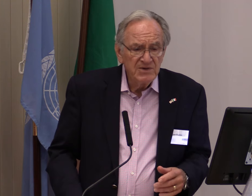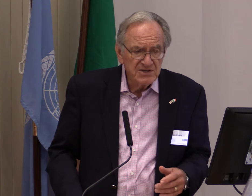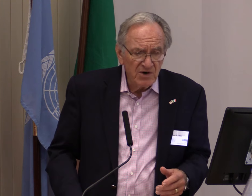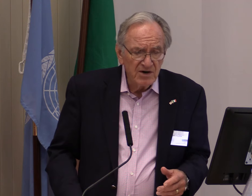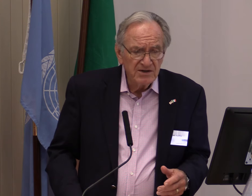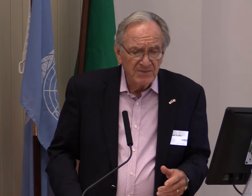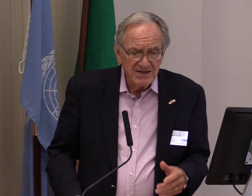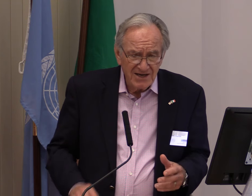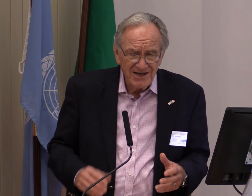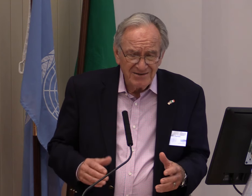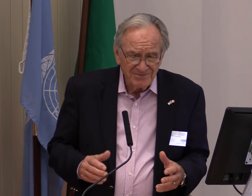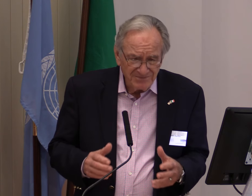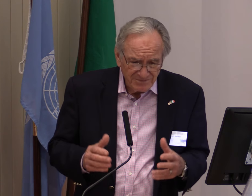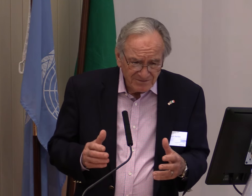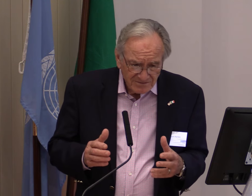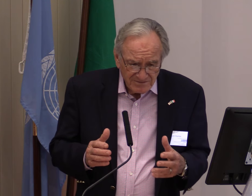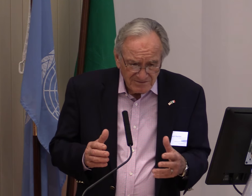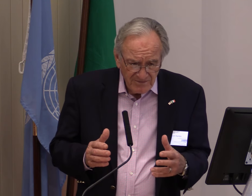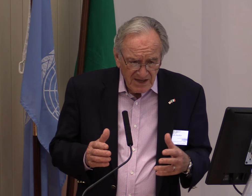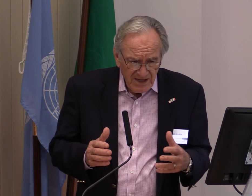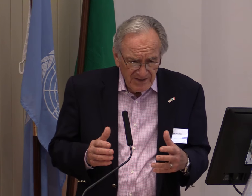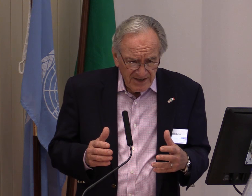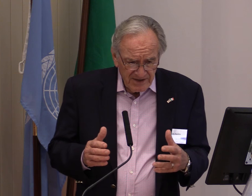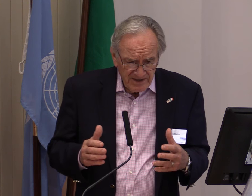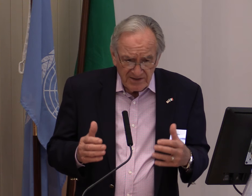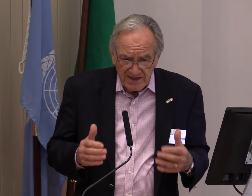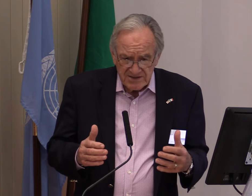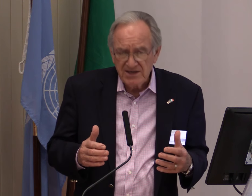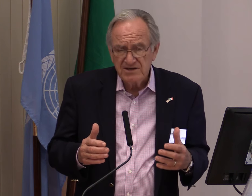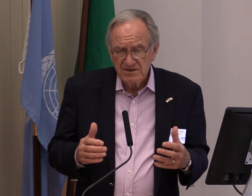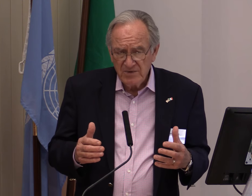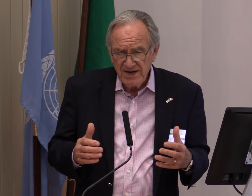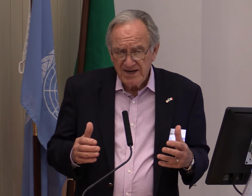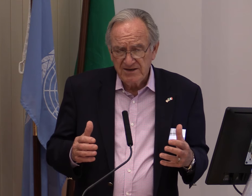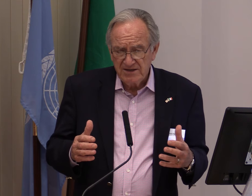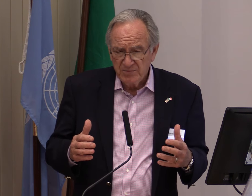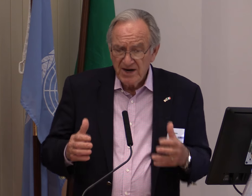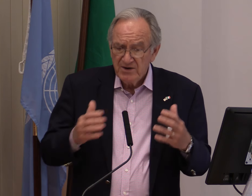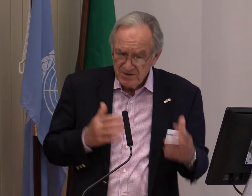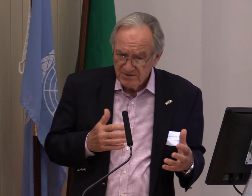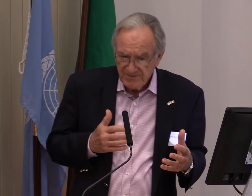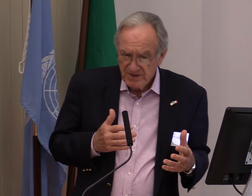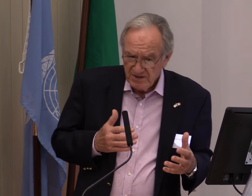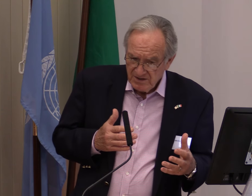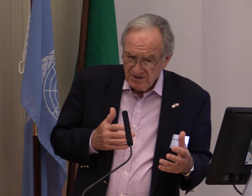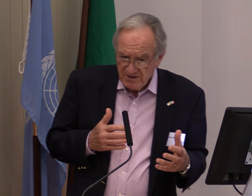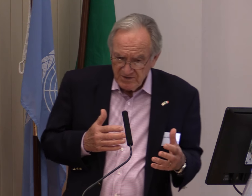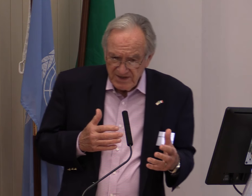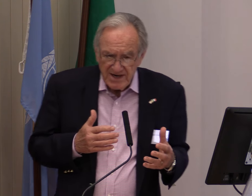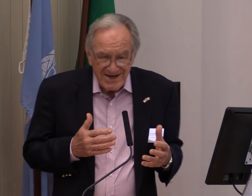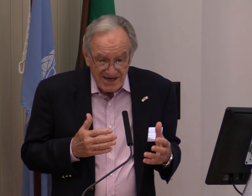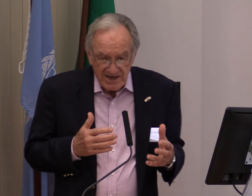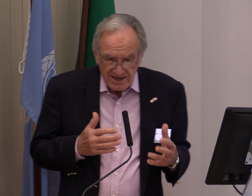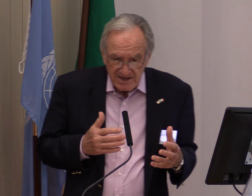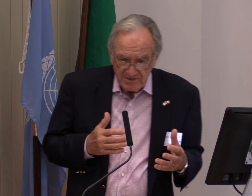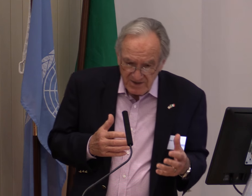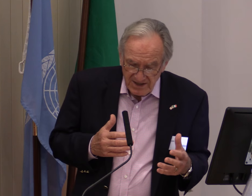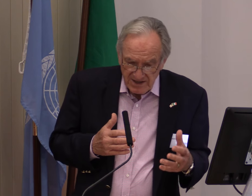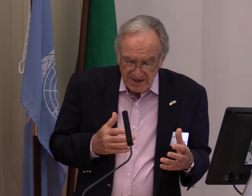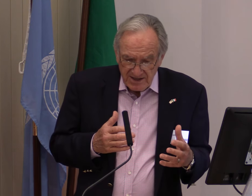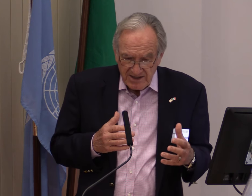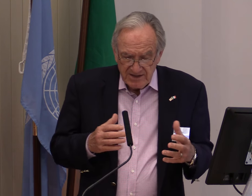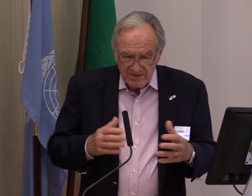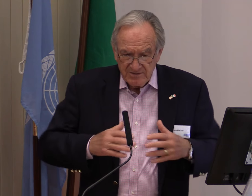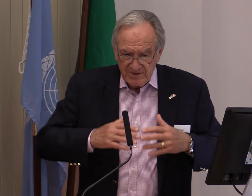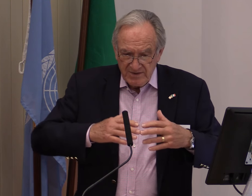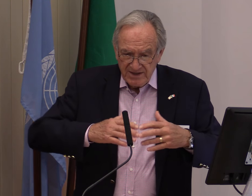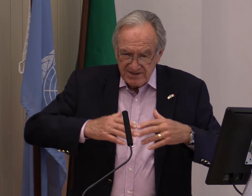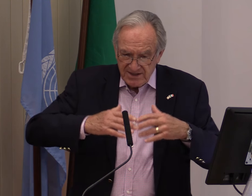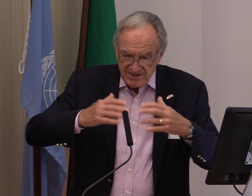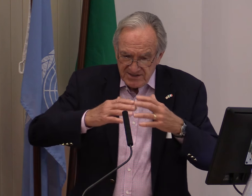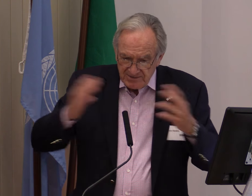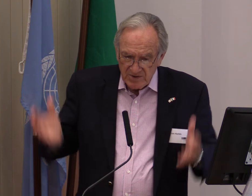I would just start by saying that I think in the US we had, prior to the ADA, similar